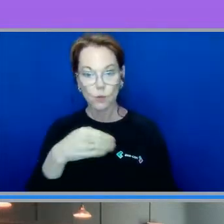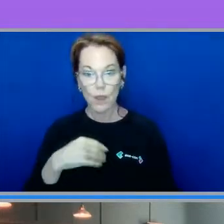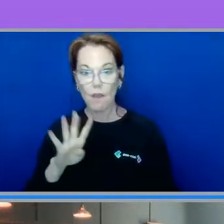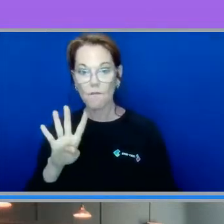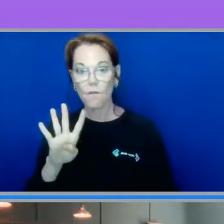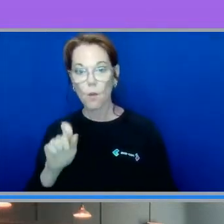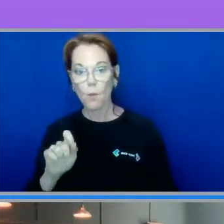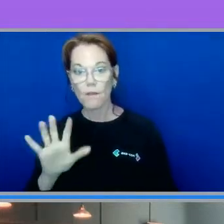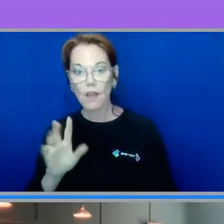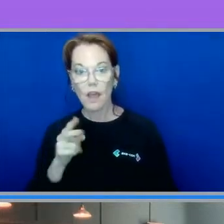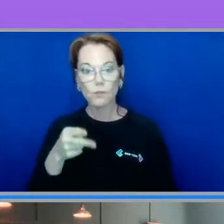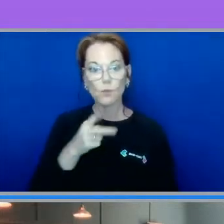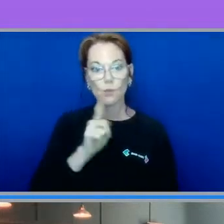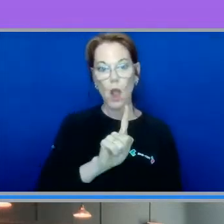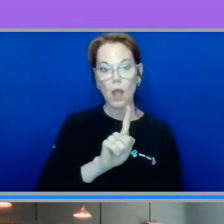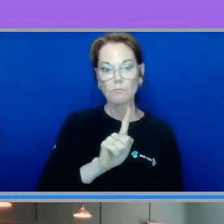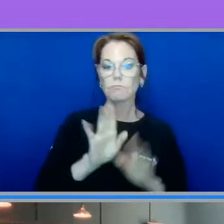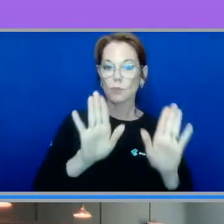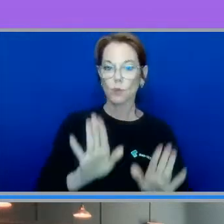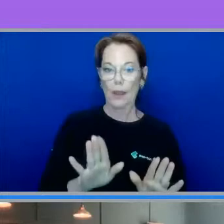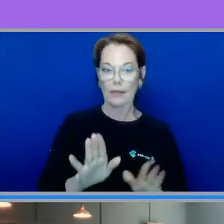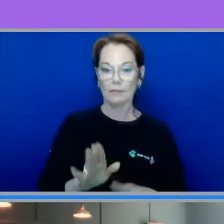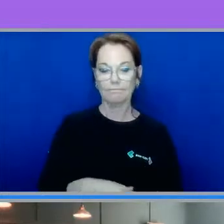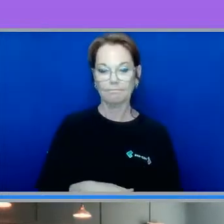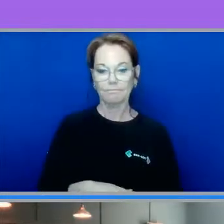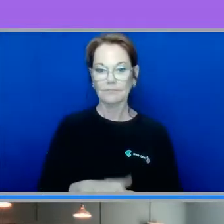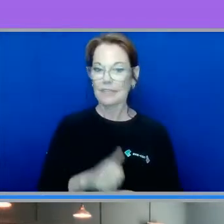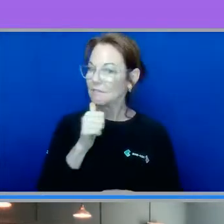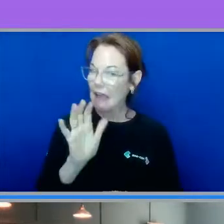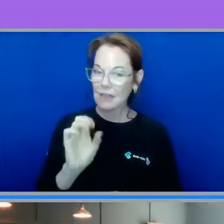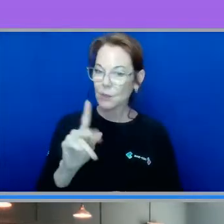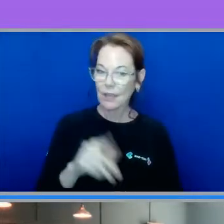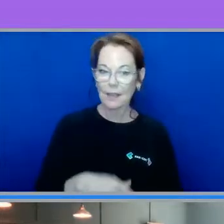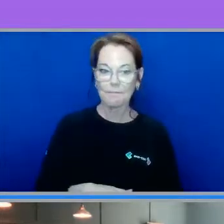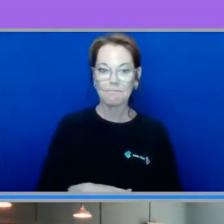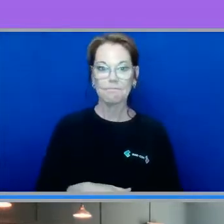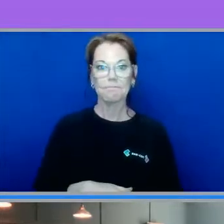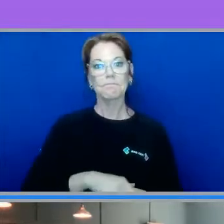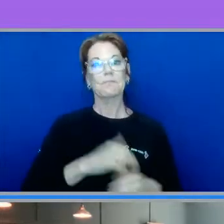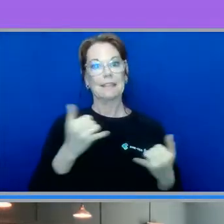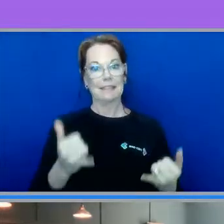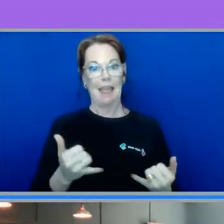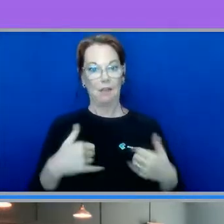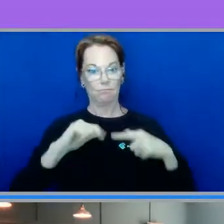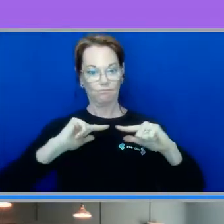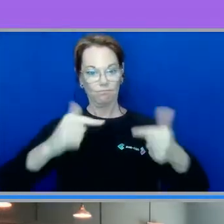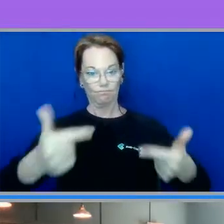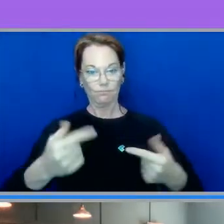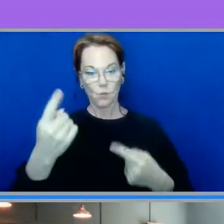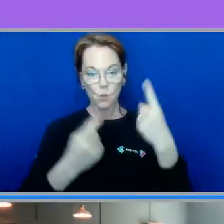great. If you didn't, that's okay. And now questions, thoughts, concerns, fears, challenges, spoiler alerts,